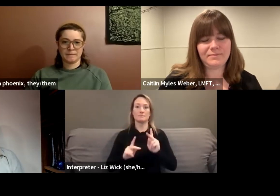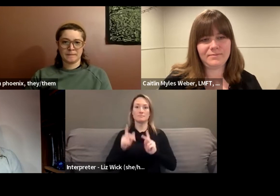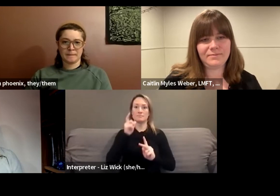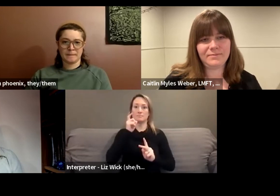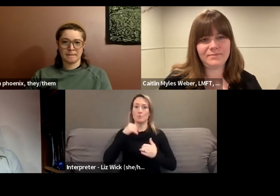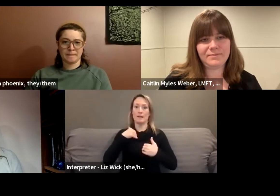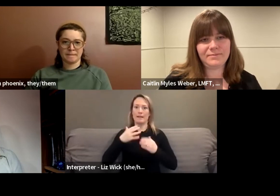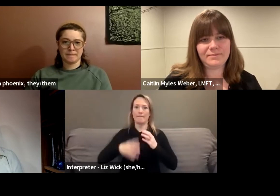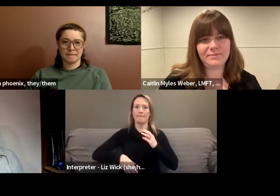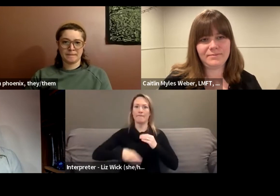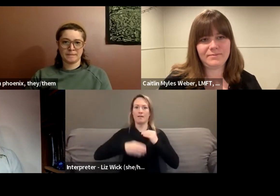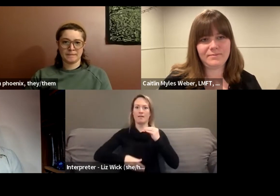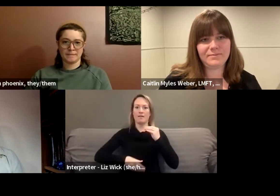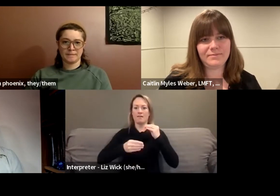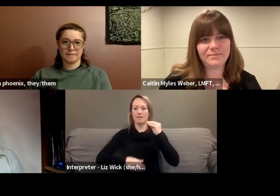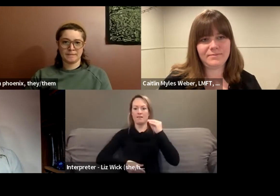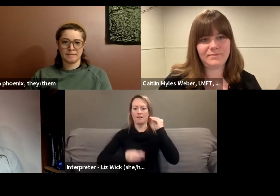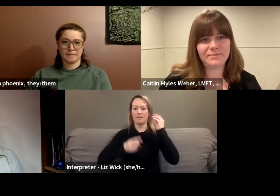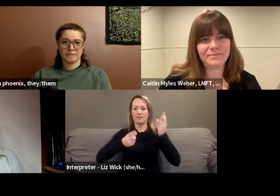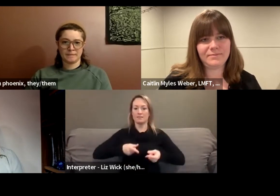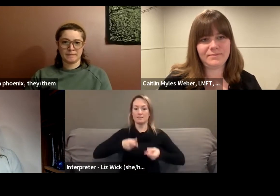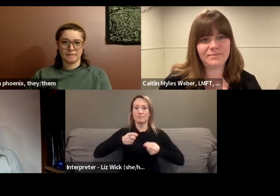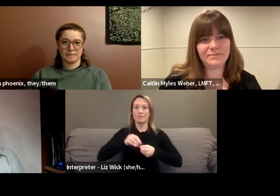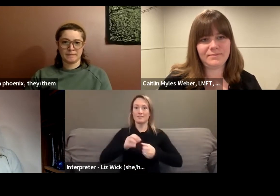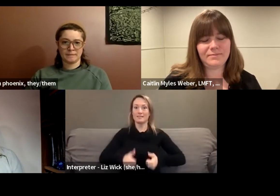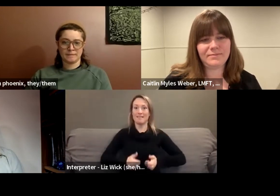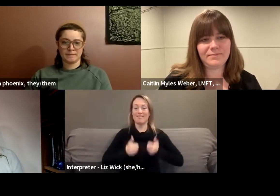in their life, they do speak pretty directly